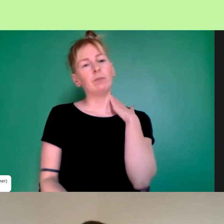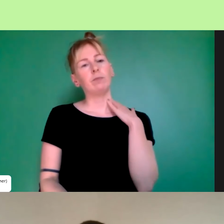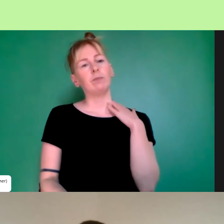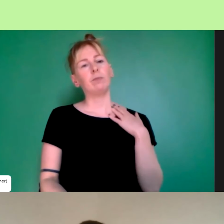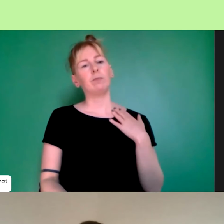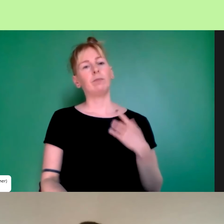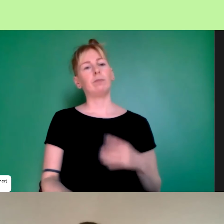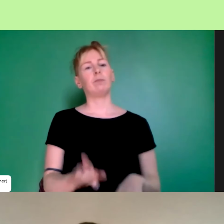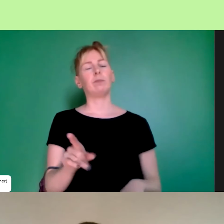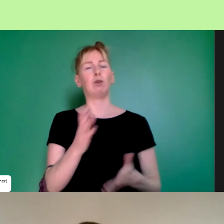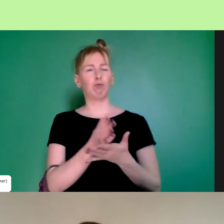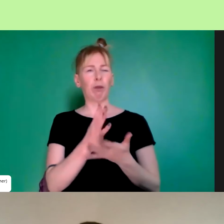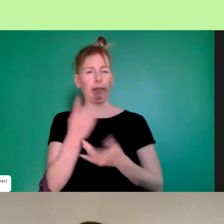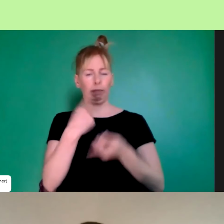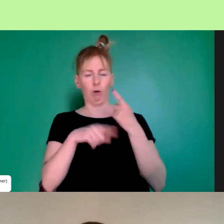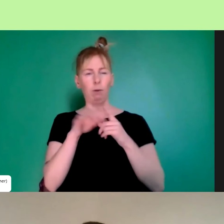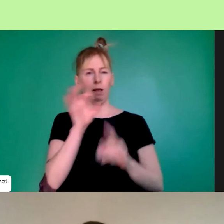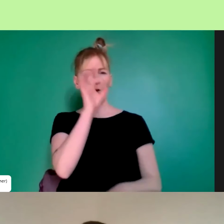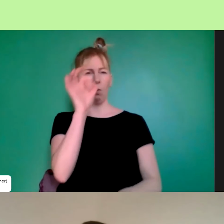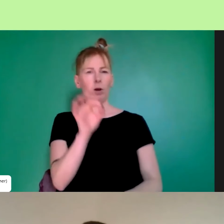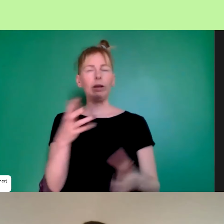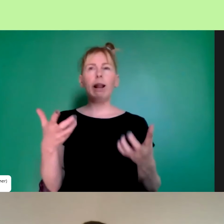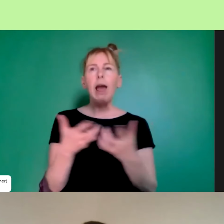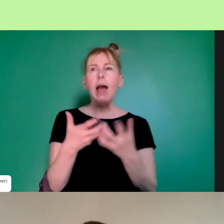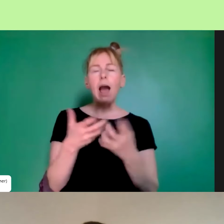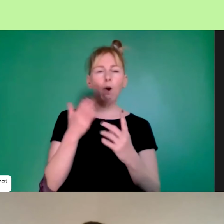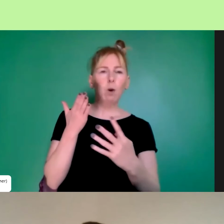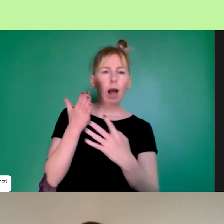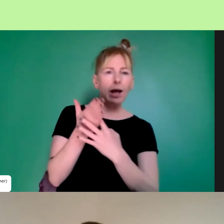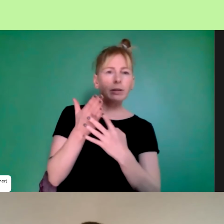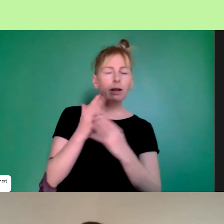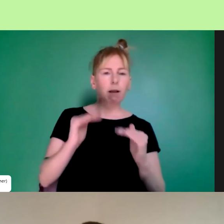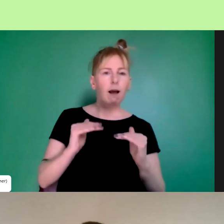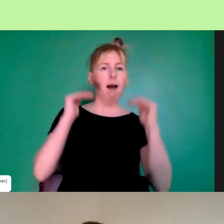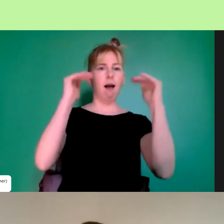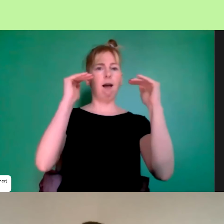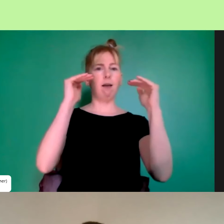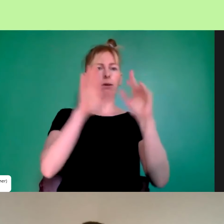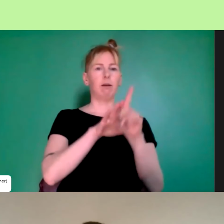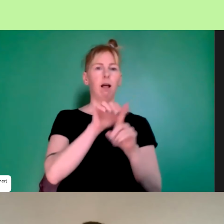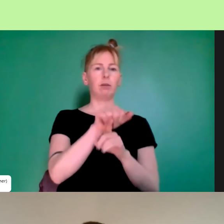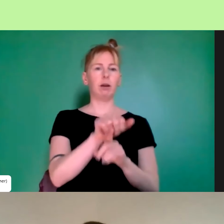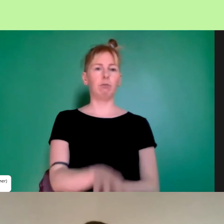culture? How does a working-class person access high culture? Which is kind of where